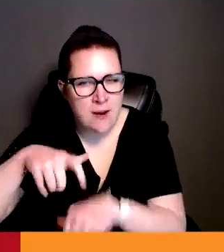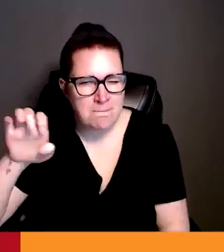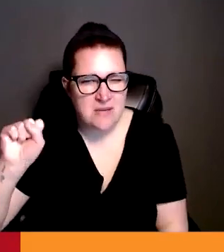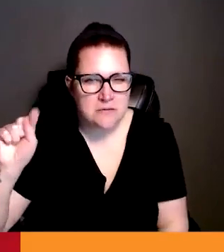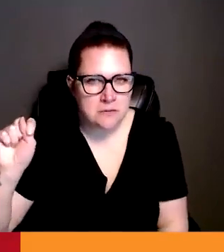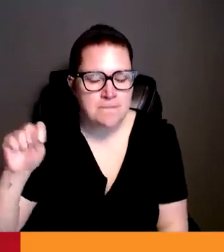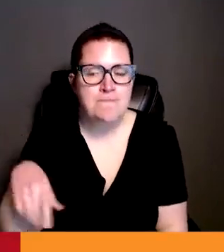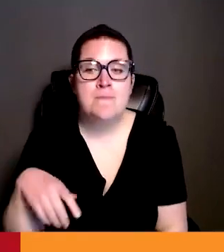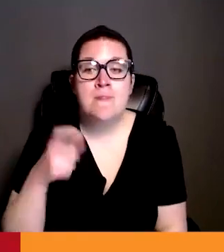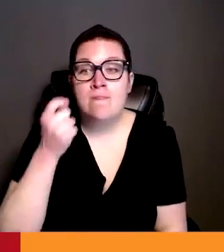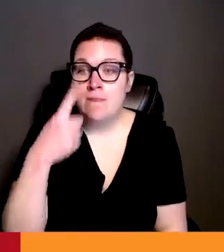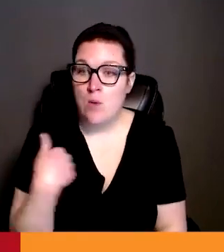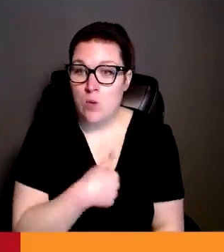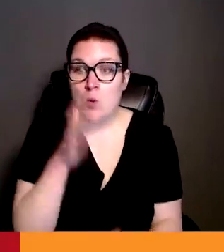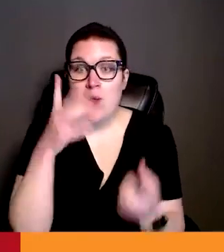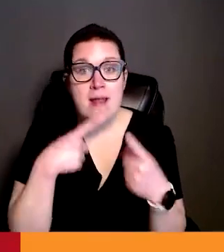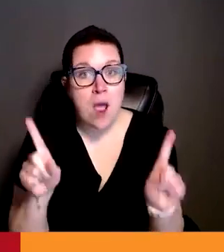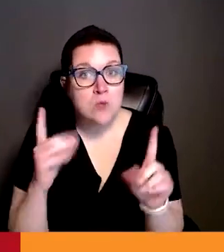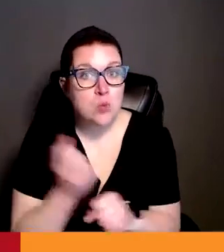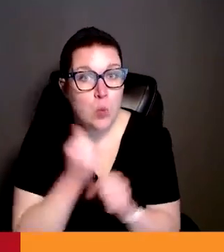And we plan to announce the winners, in September.